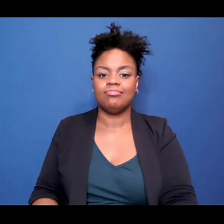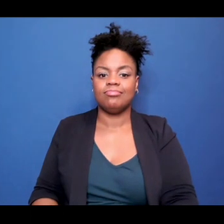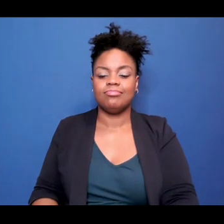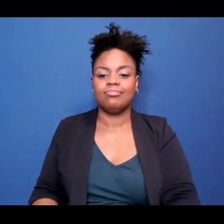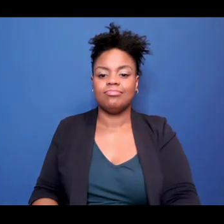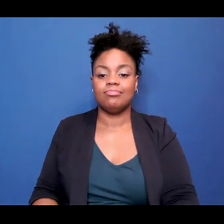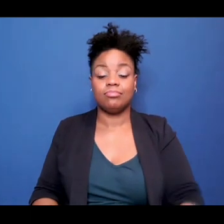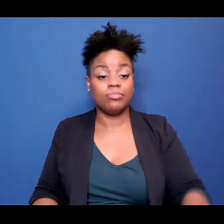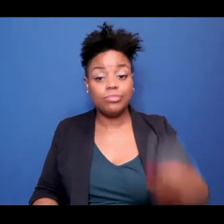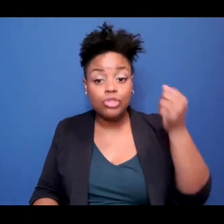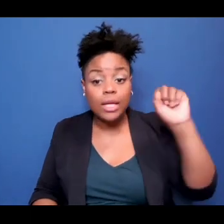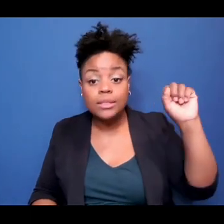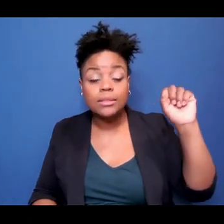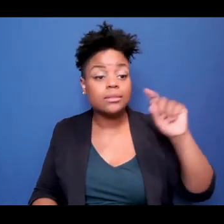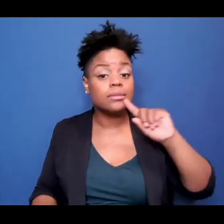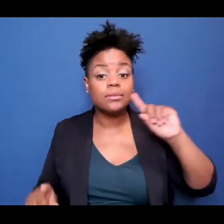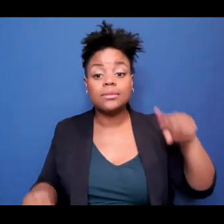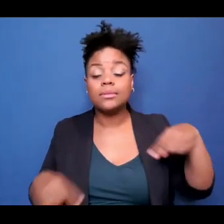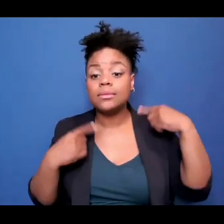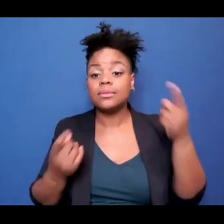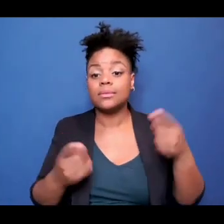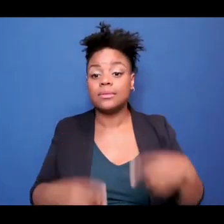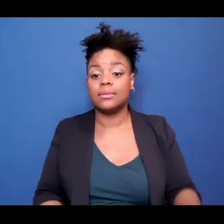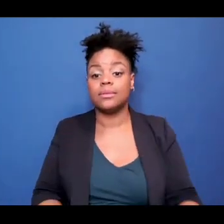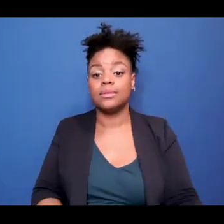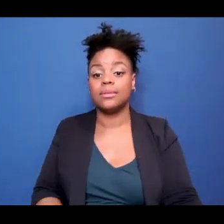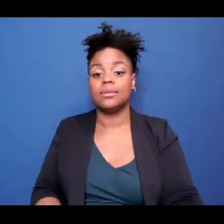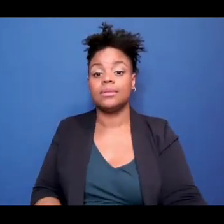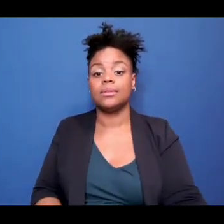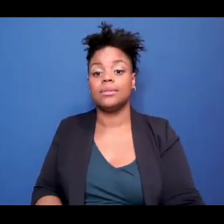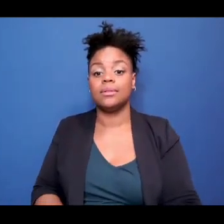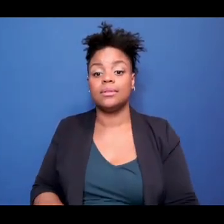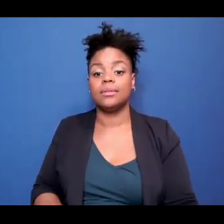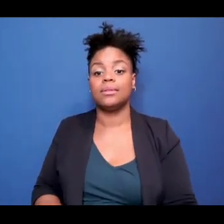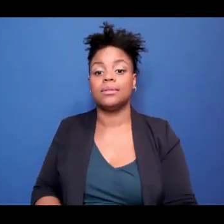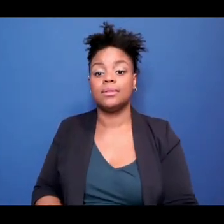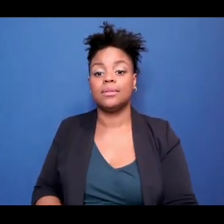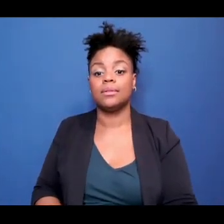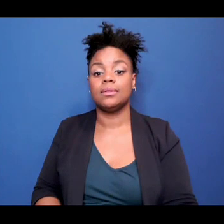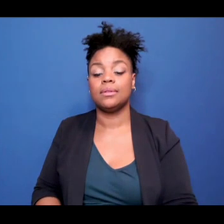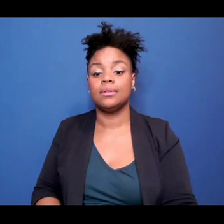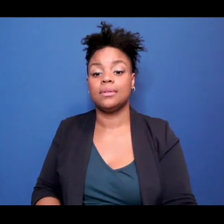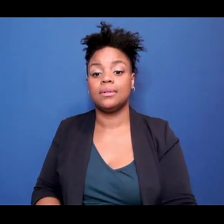YOU KNOW, THE PROTESTS THAT HAVE BY SOME MEASURES BEEN SEEN AS